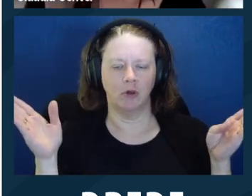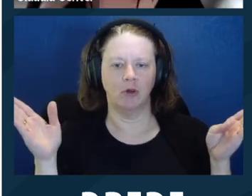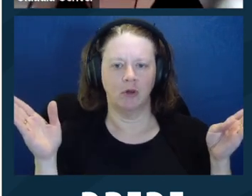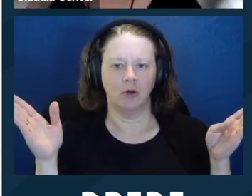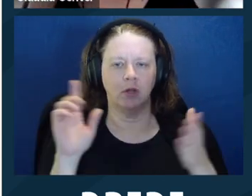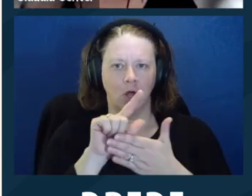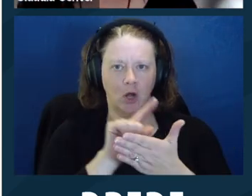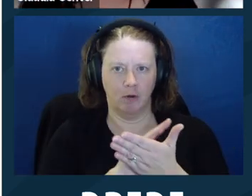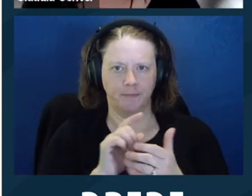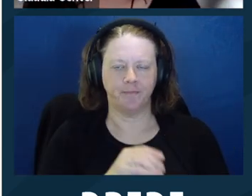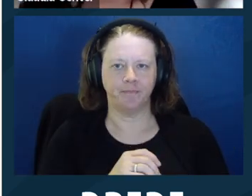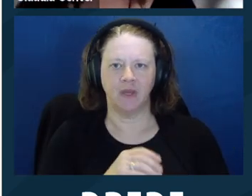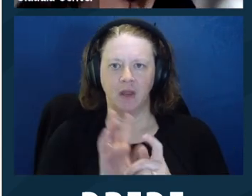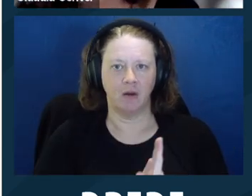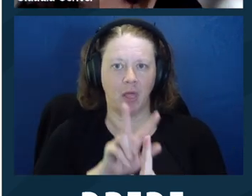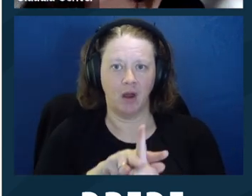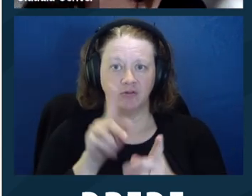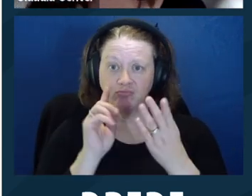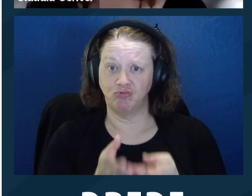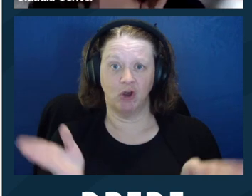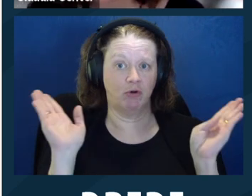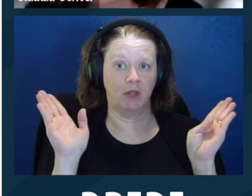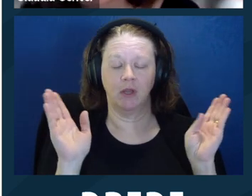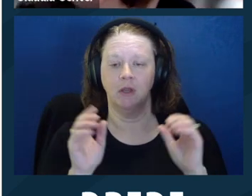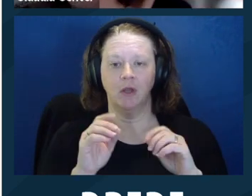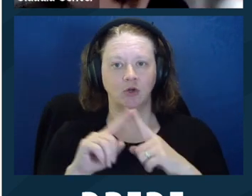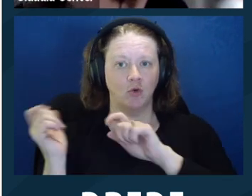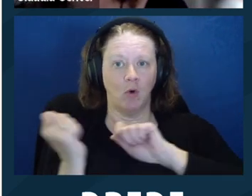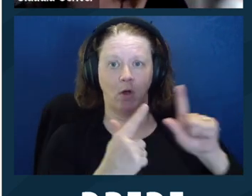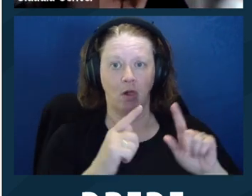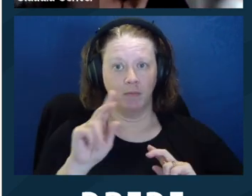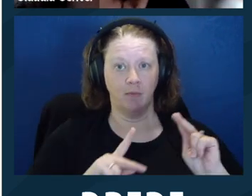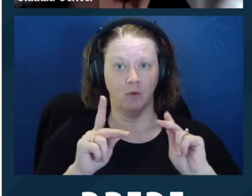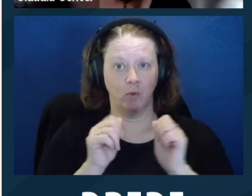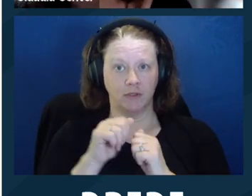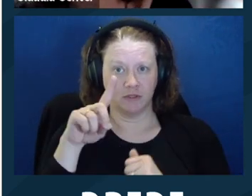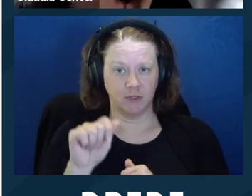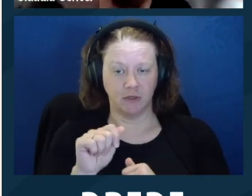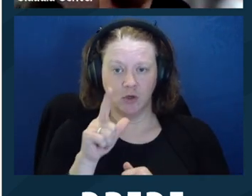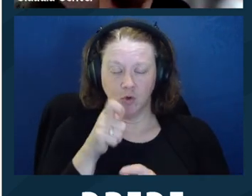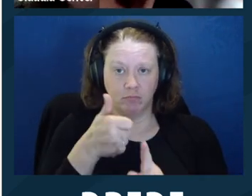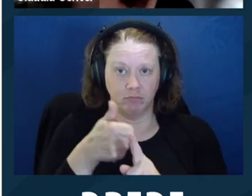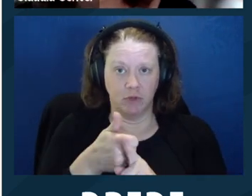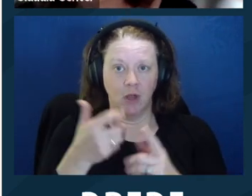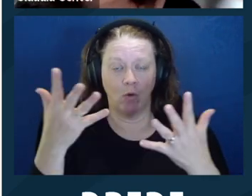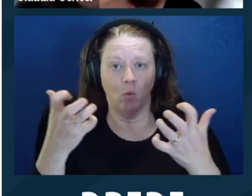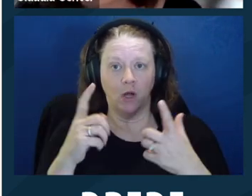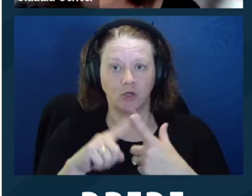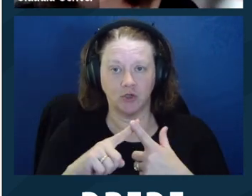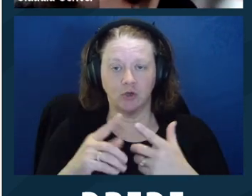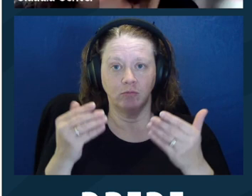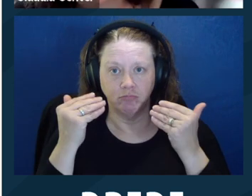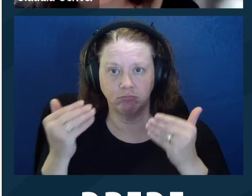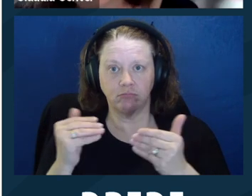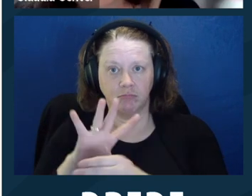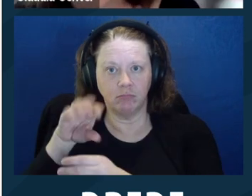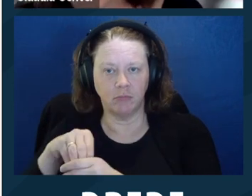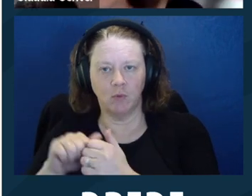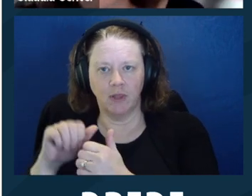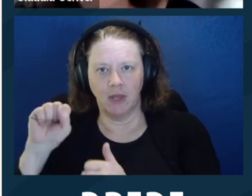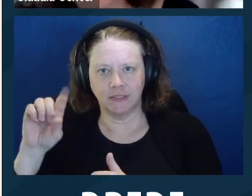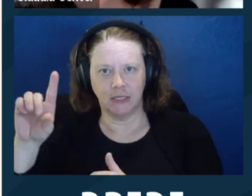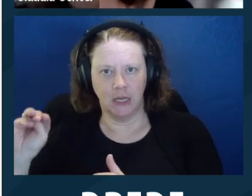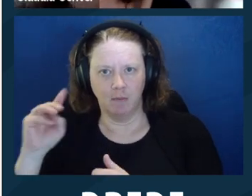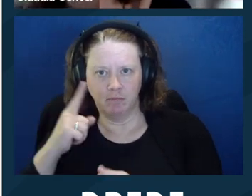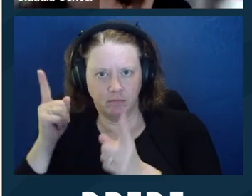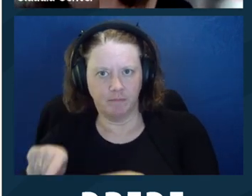So AB 1663 is a general law, so it applies generally to all people with disabilities